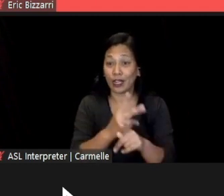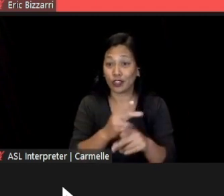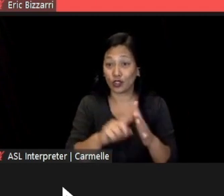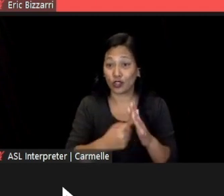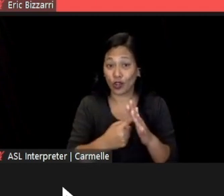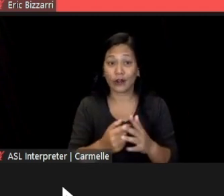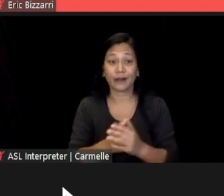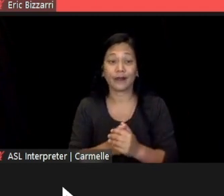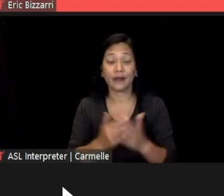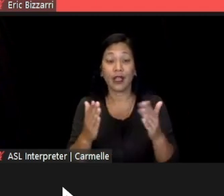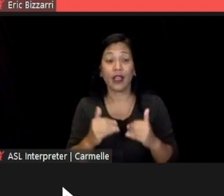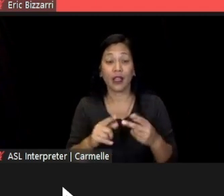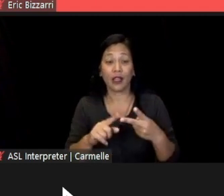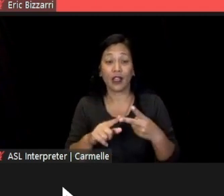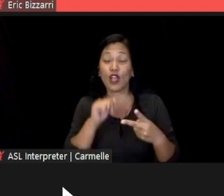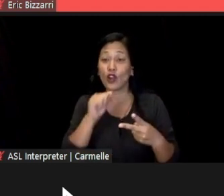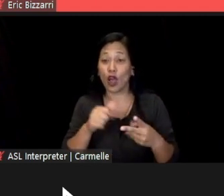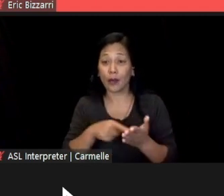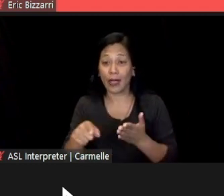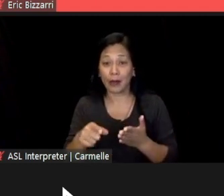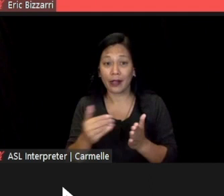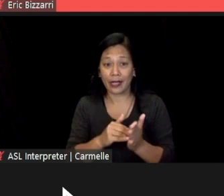A non-repayable contribution is effectively just a grant.